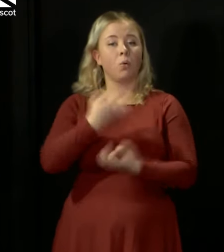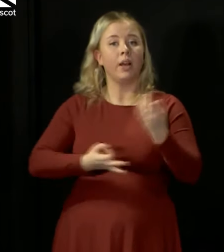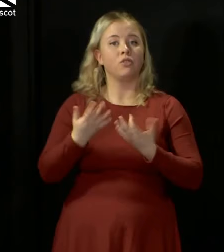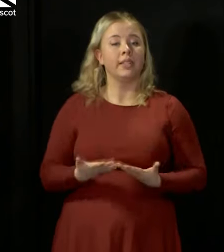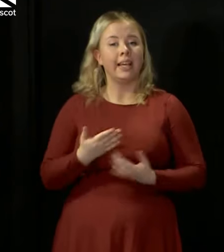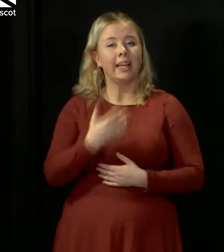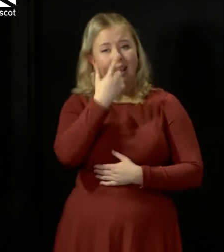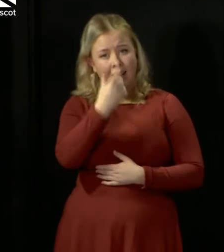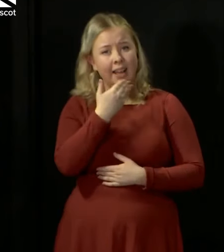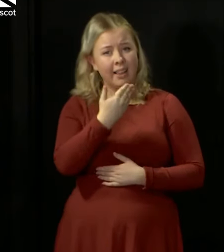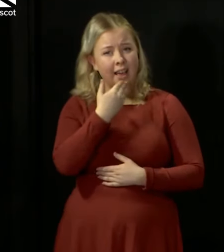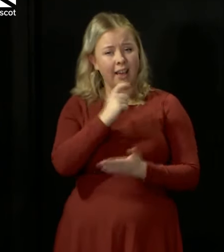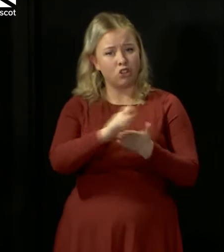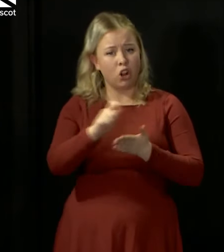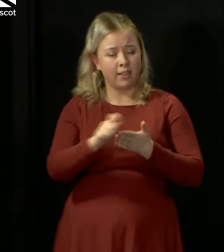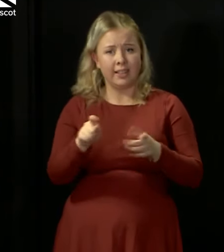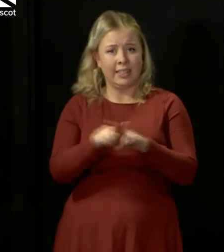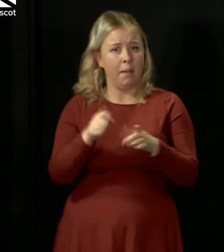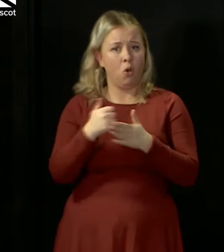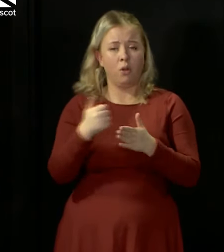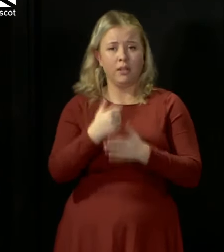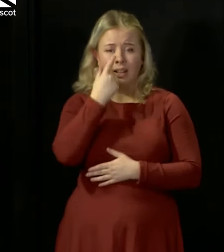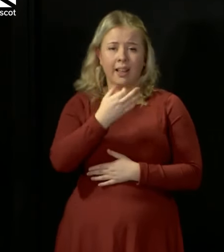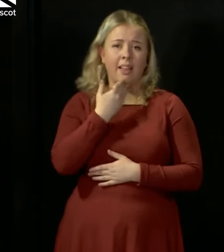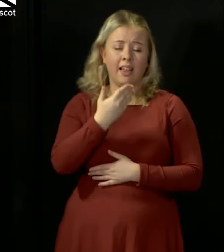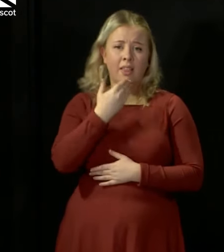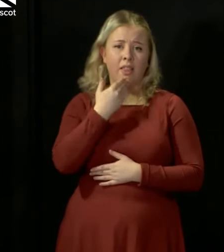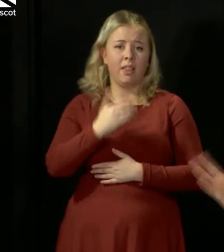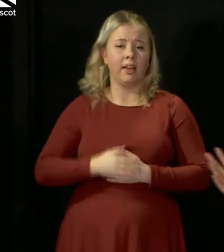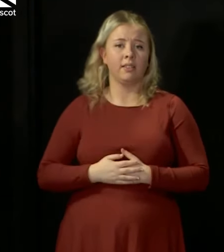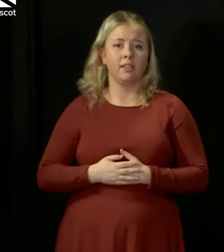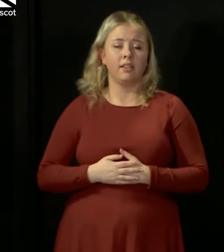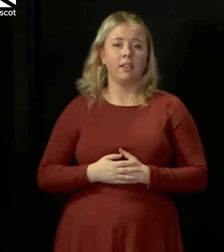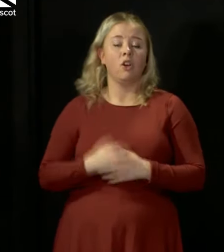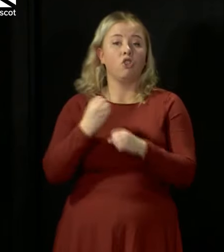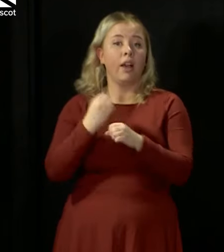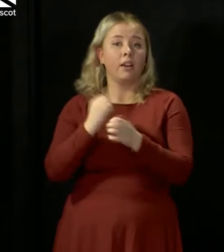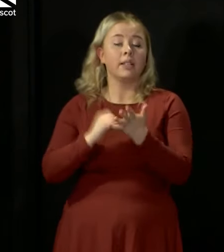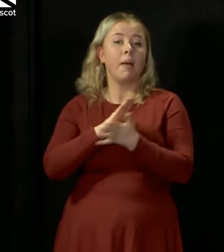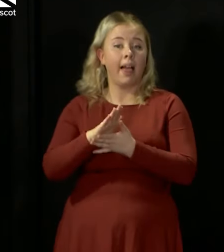Can I think the journalists as always. Can I thank Doctor Smith, the Health Secretary,